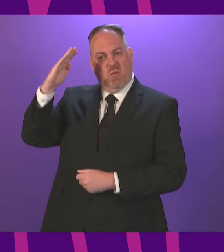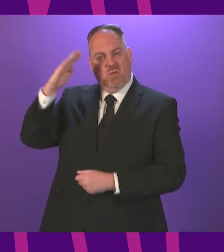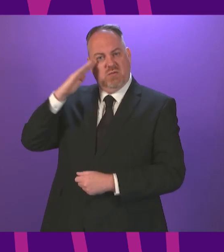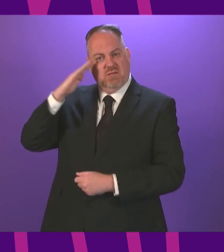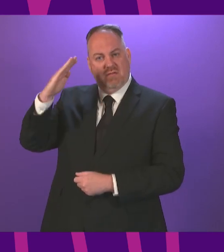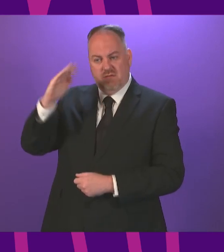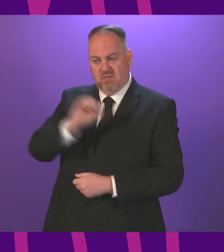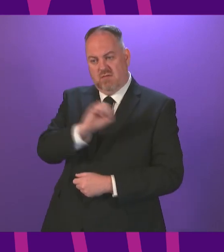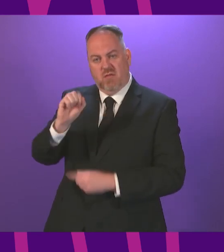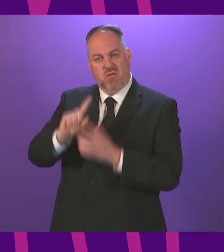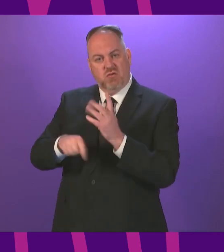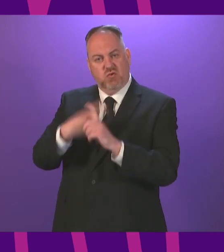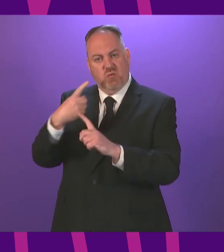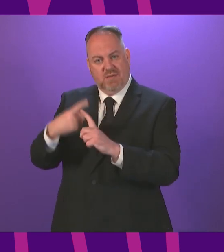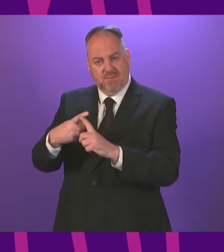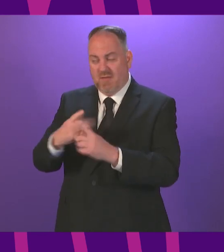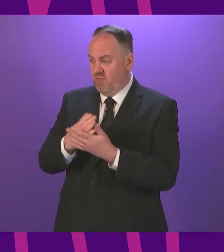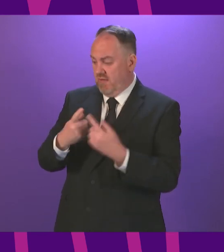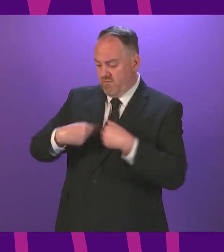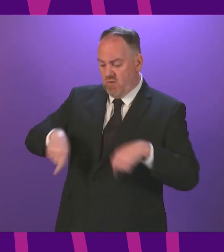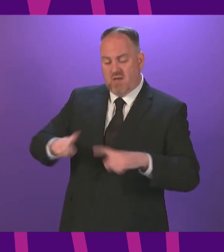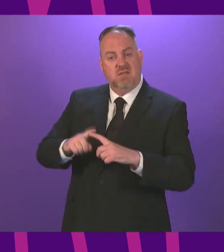For most of us in the chamber, and for most people outside it, our picture of